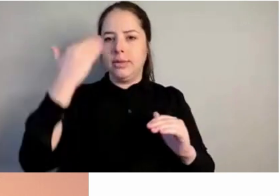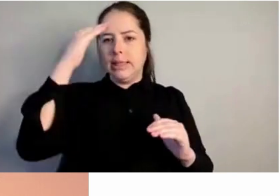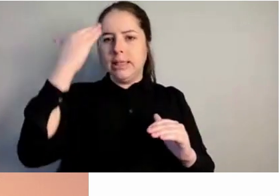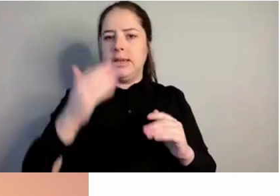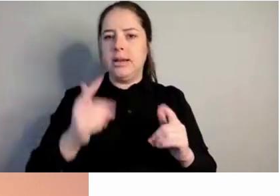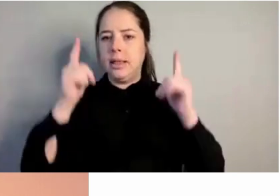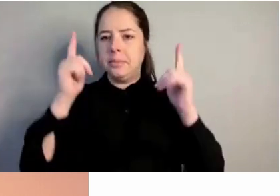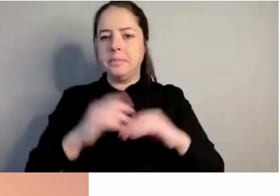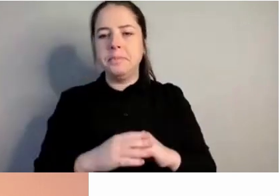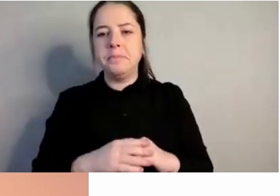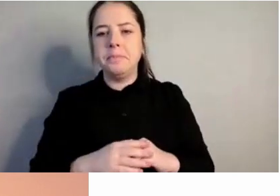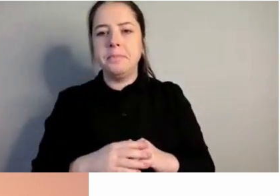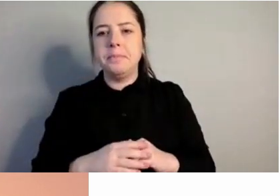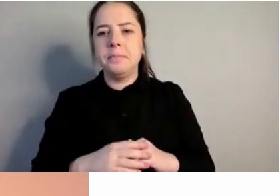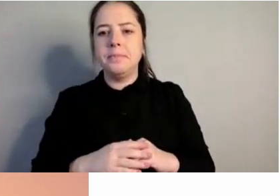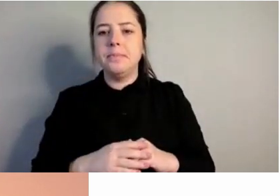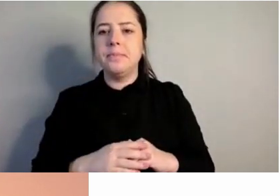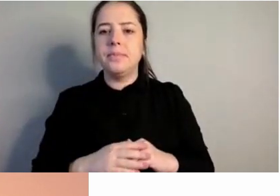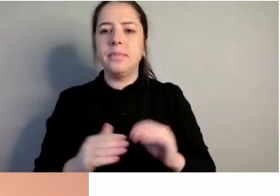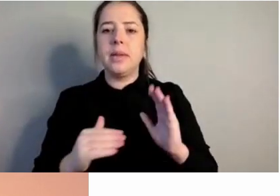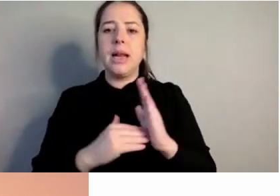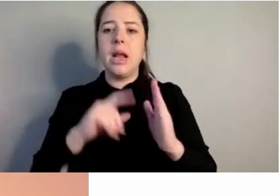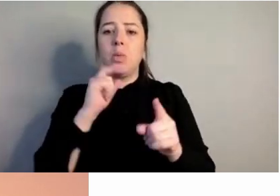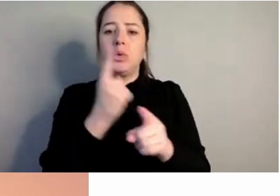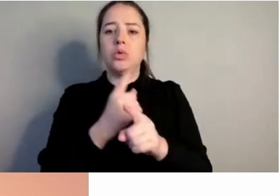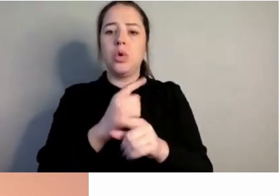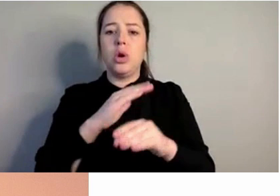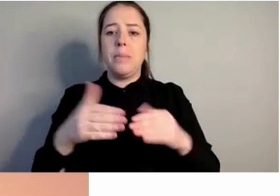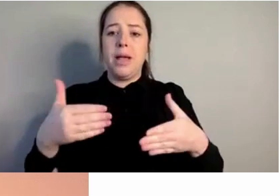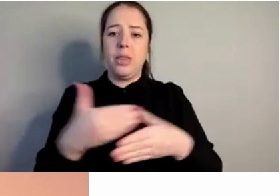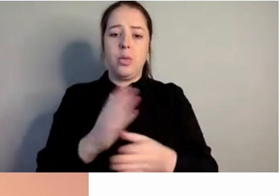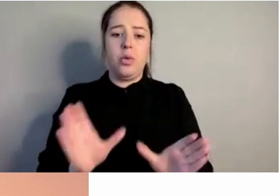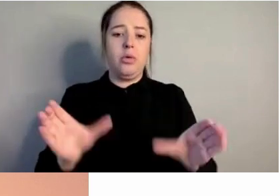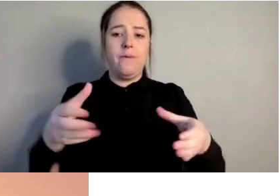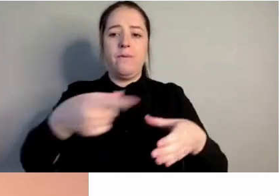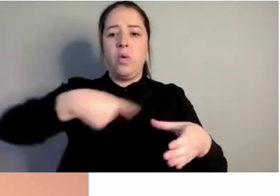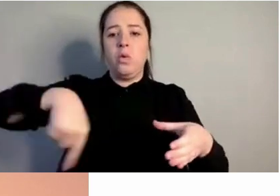I'll go briefly now to some workforce issues before we get into the broader panel conversation.